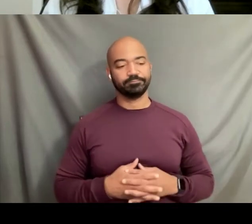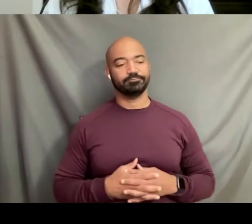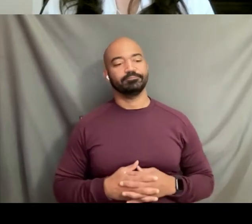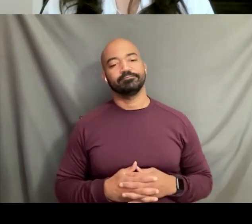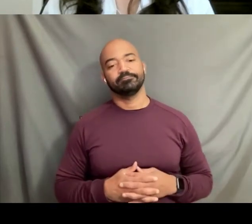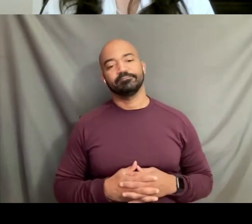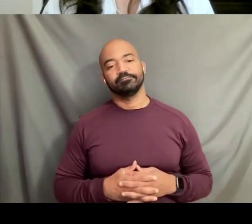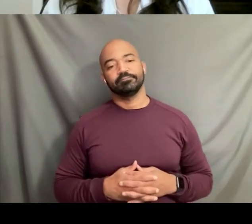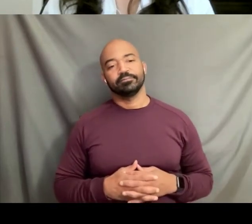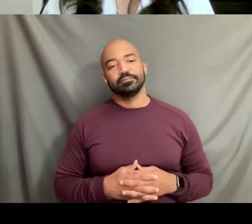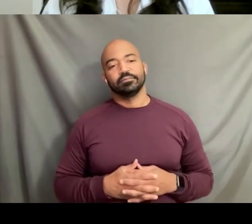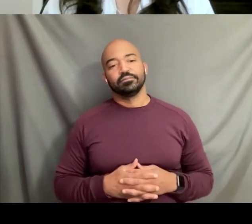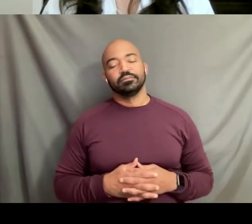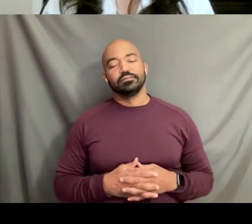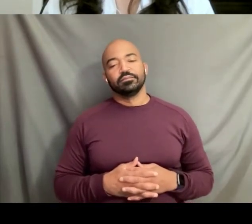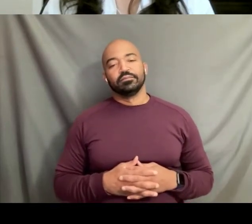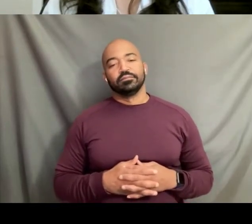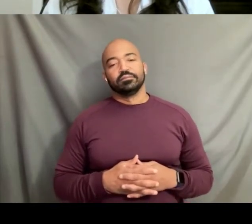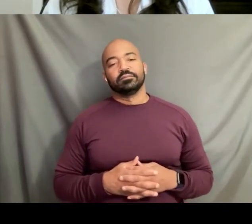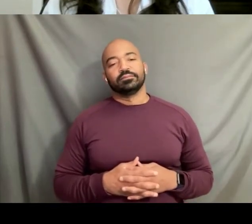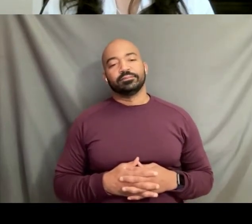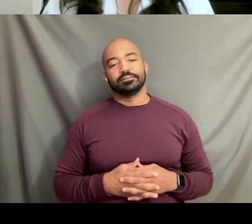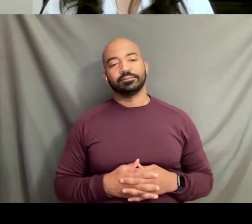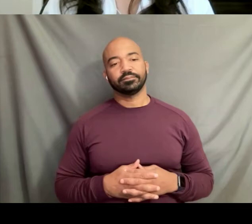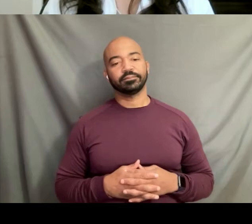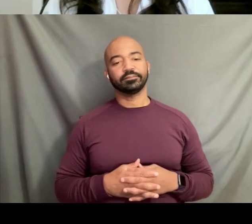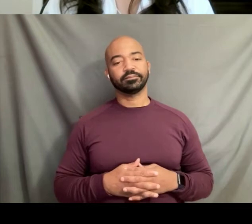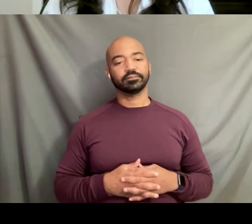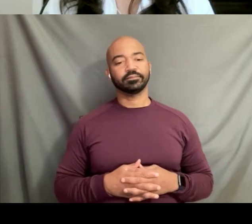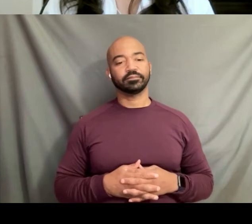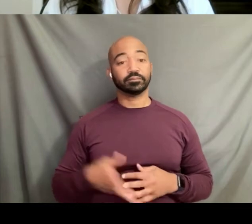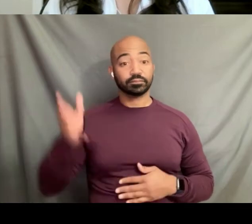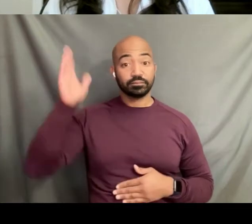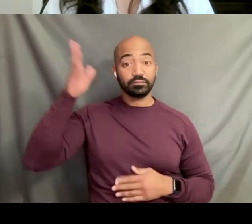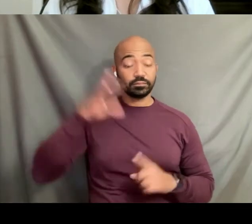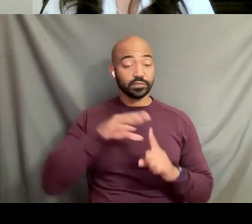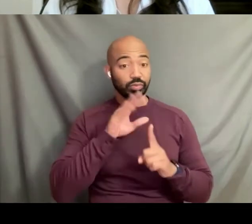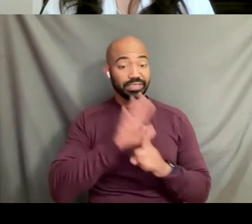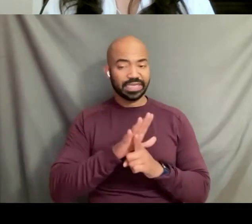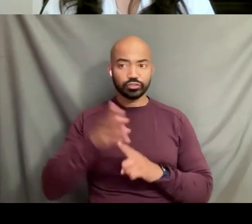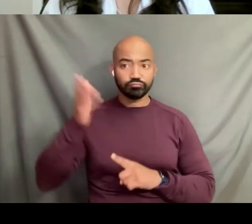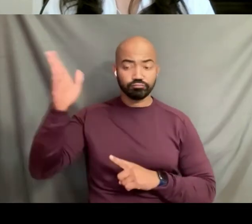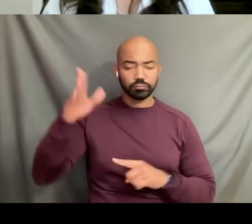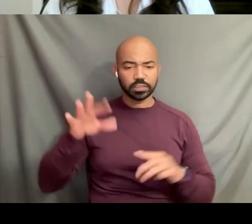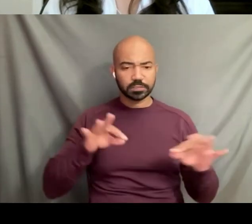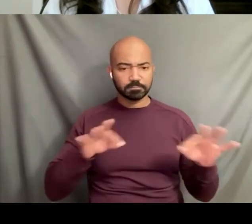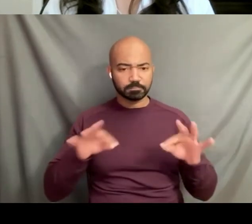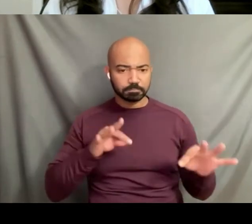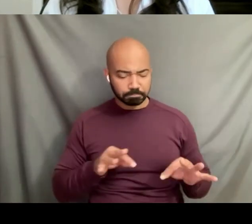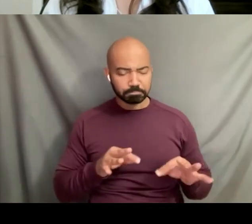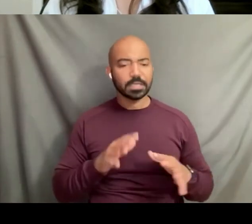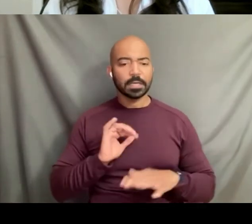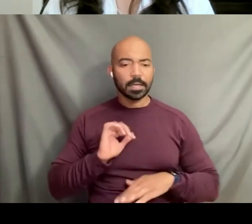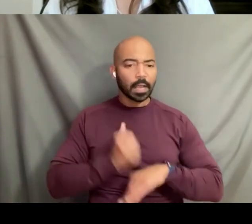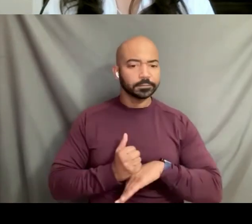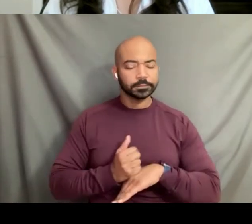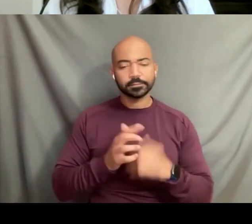tailored in a way that serves the unique needs of international students with disabilities